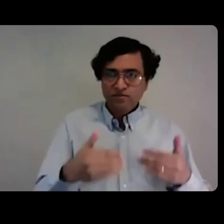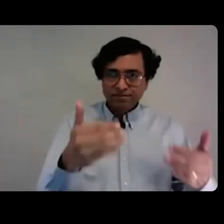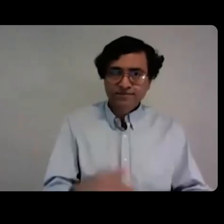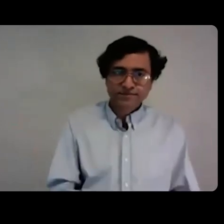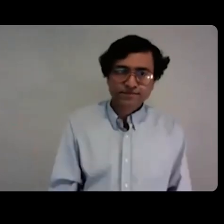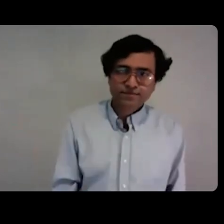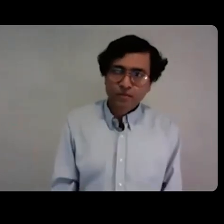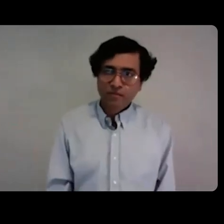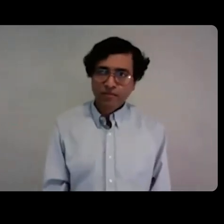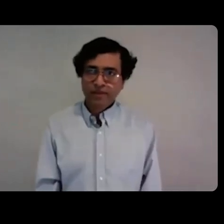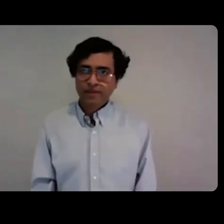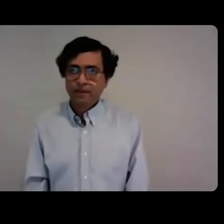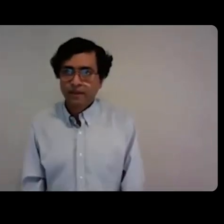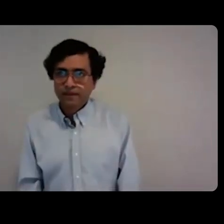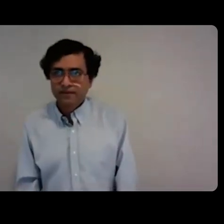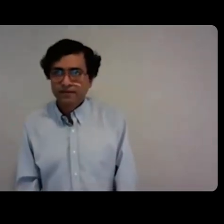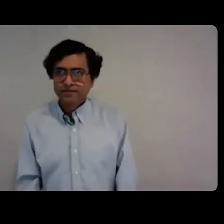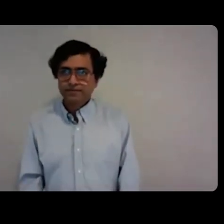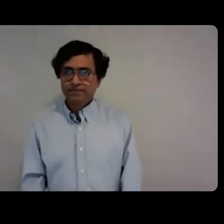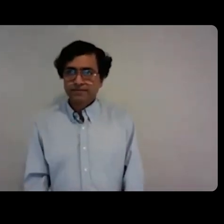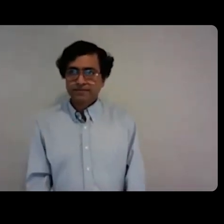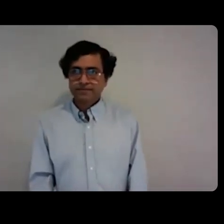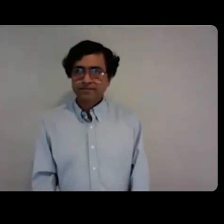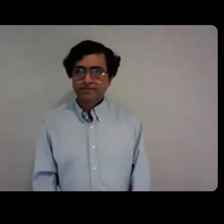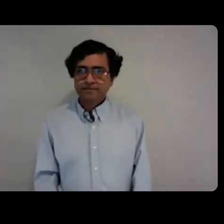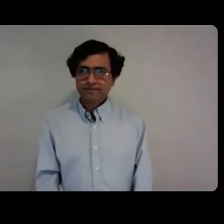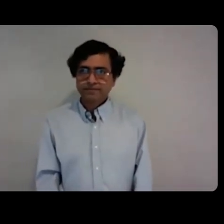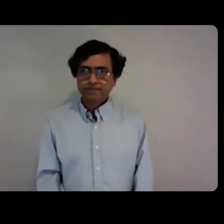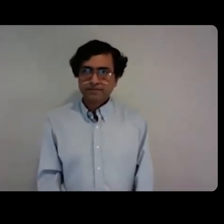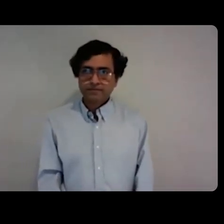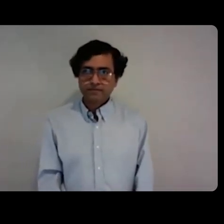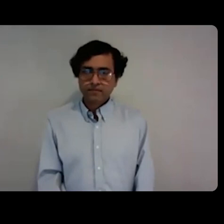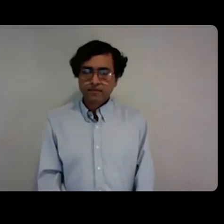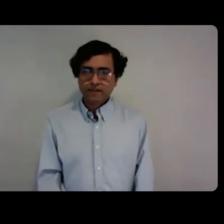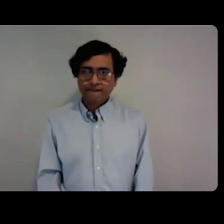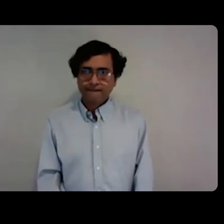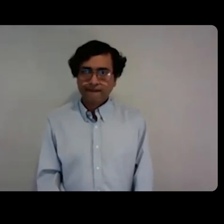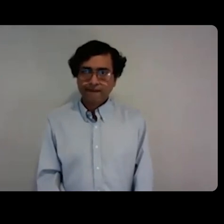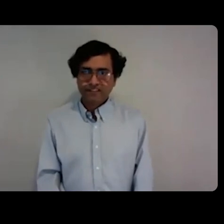of the information. Next slide, please.